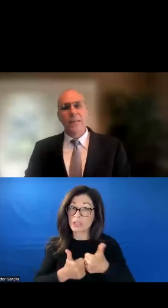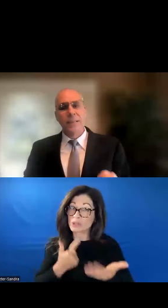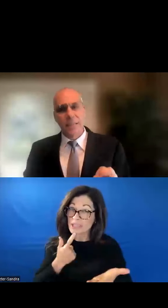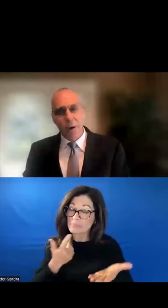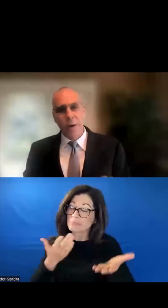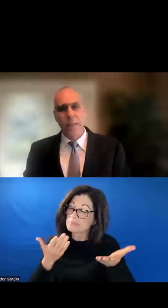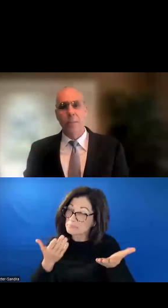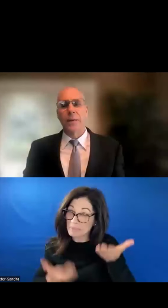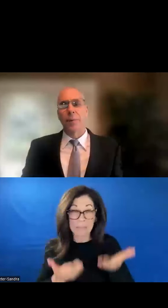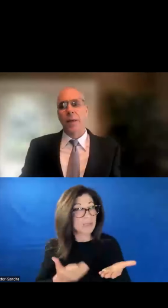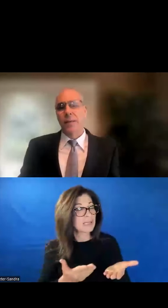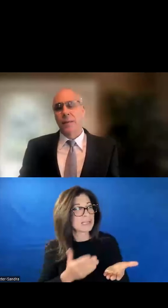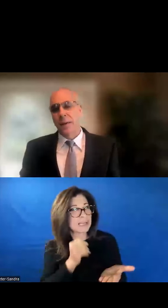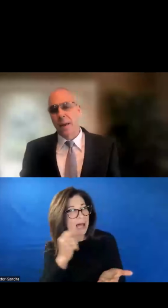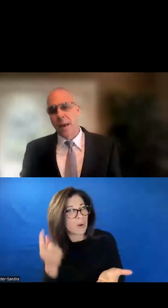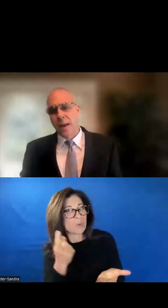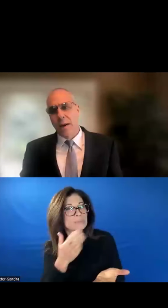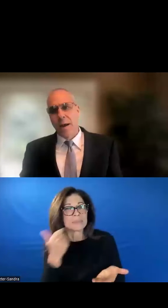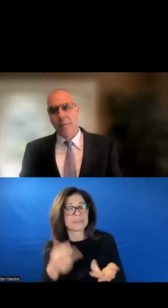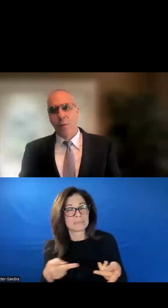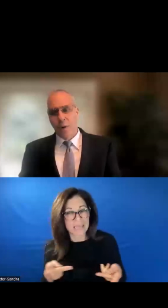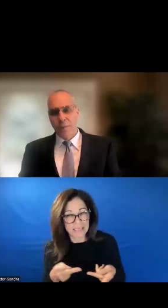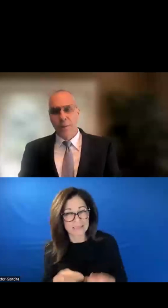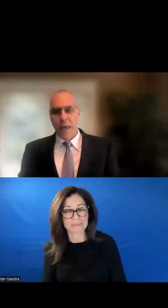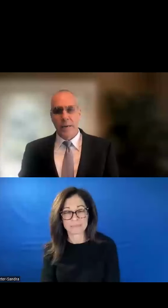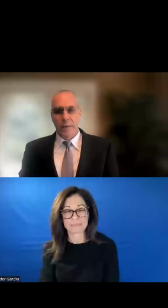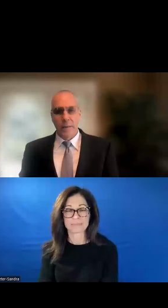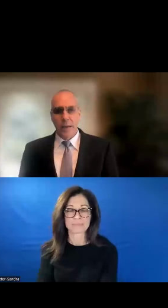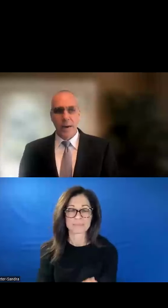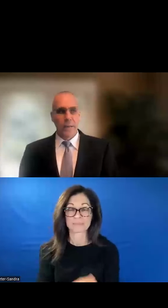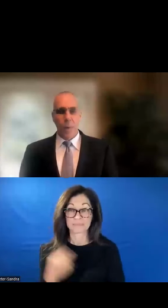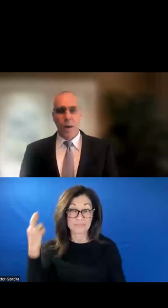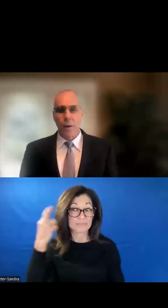NECESSARILY THE BEST PLACE. THE REASON FOR THAT IS IT IS THE MODEL.